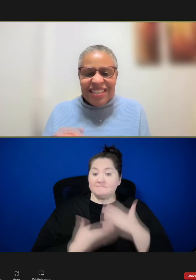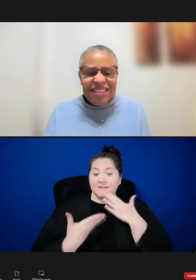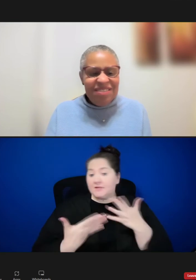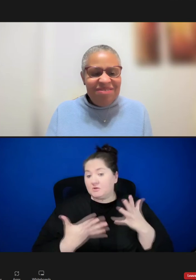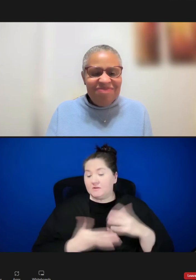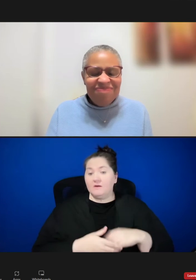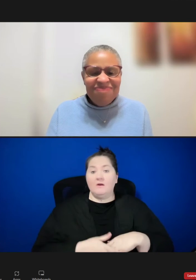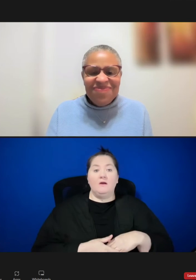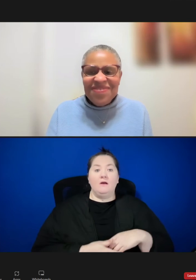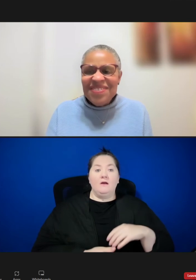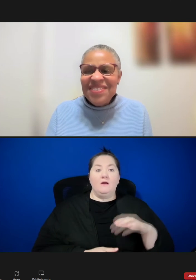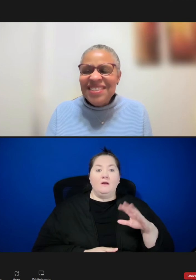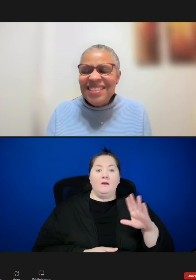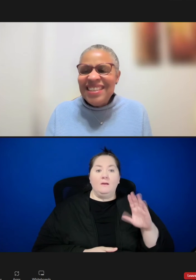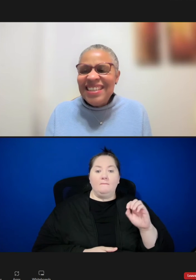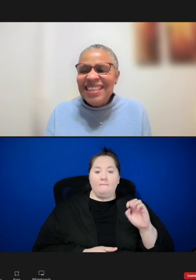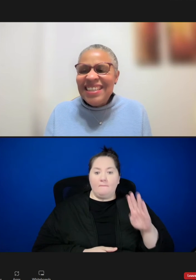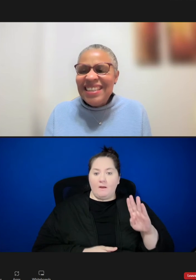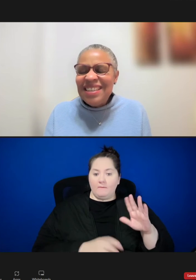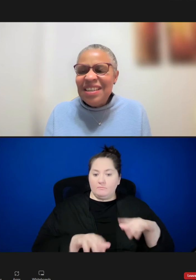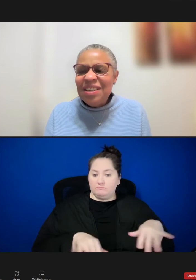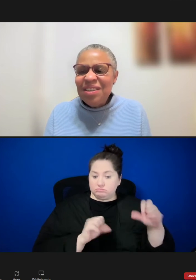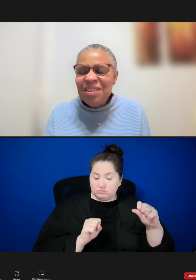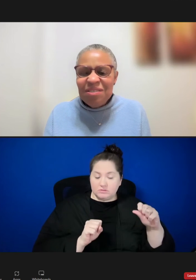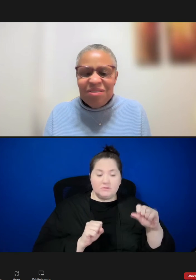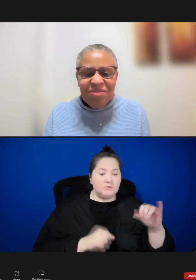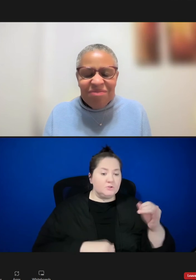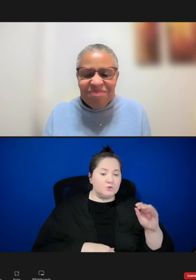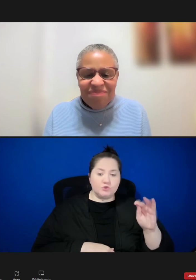Robert Hopkins, Jr.: I'm going to take the chair's prerogative and just say, Jewel, that the